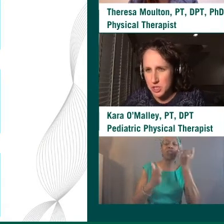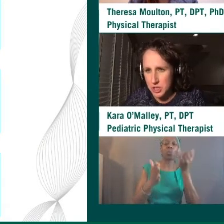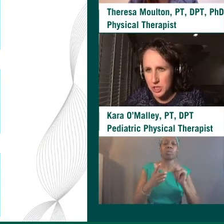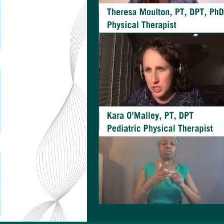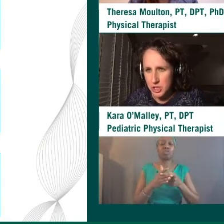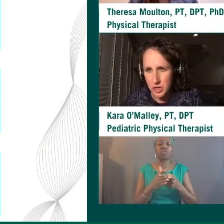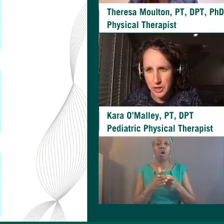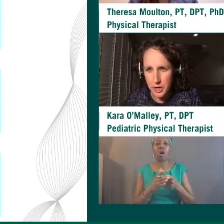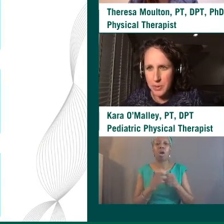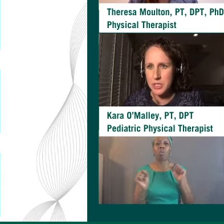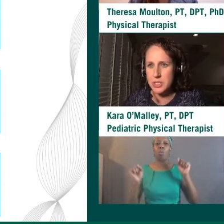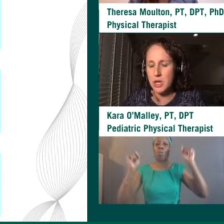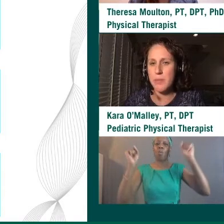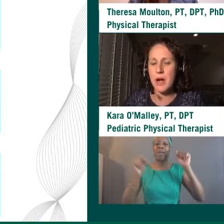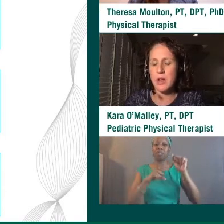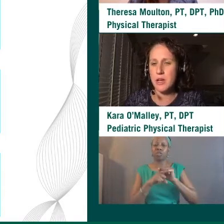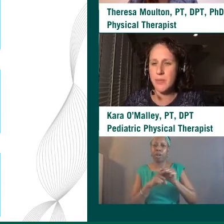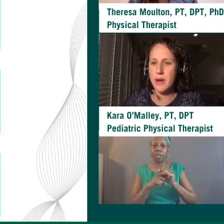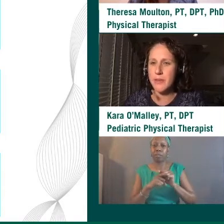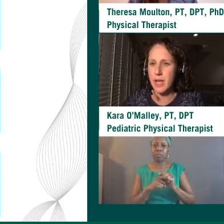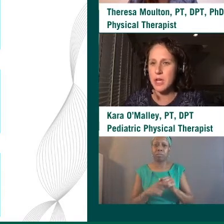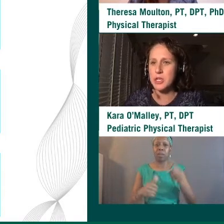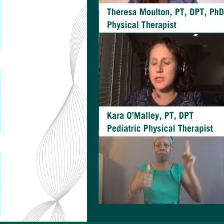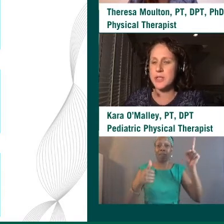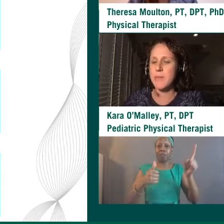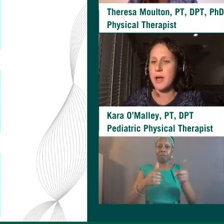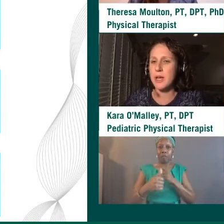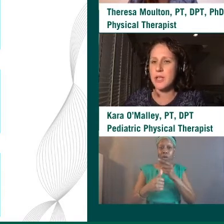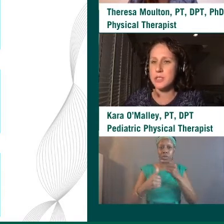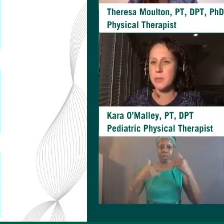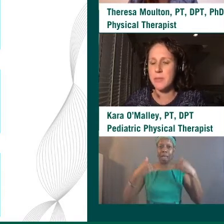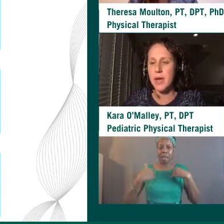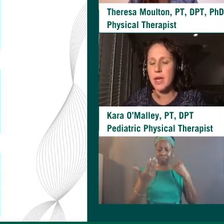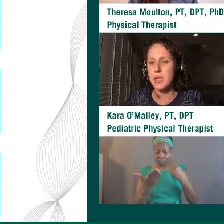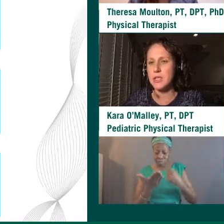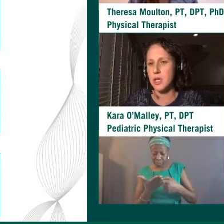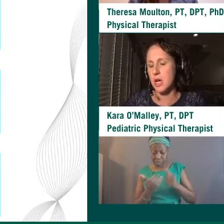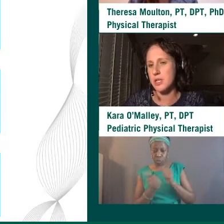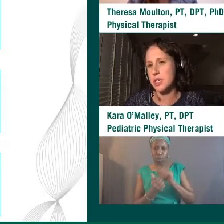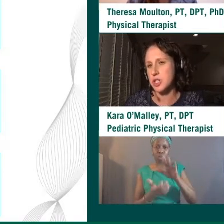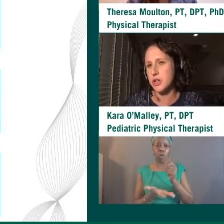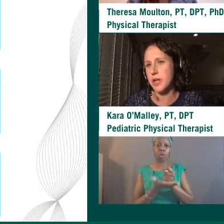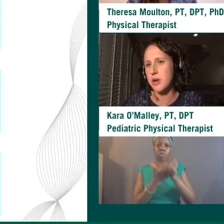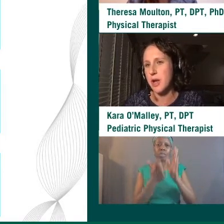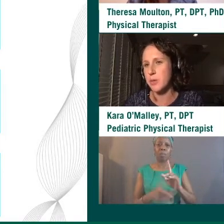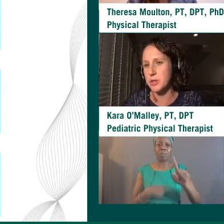to your therapist about any modifications that might need to be made to ensure that you're able